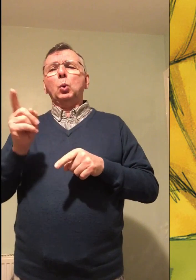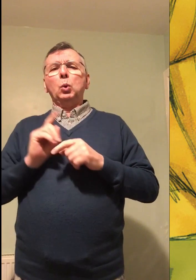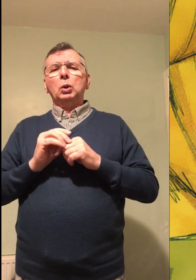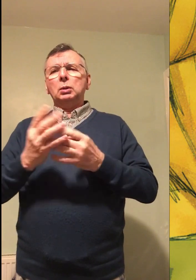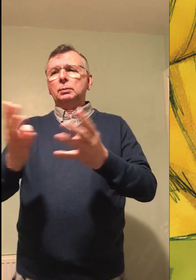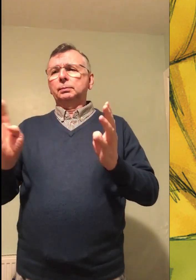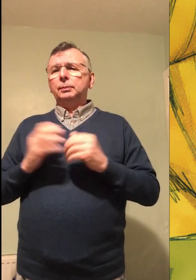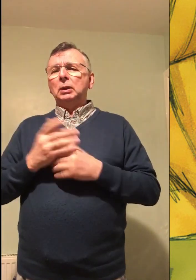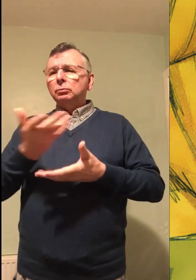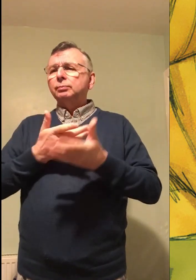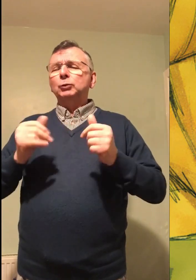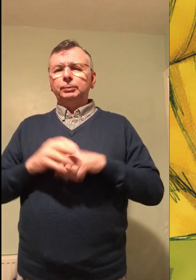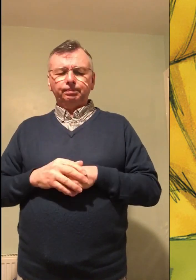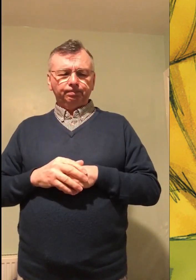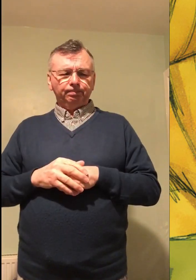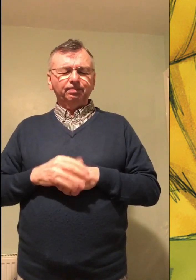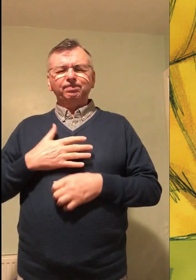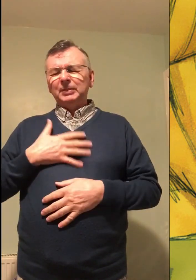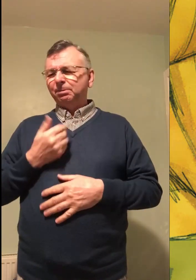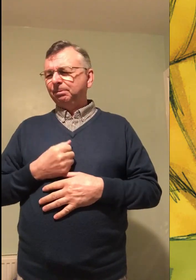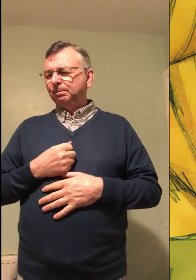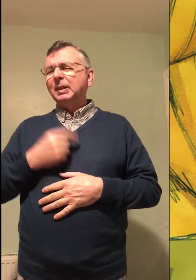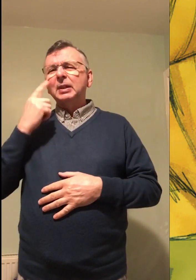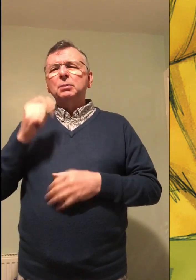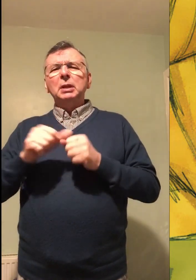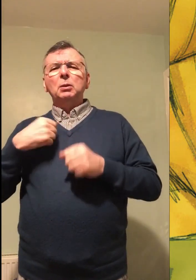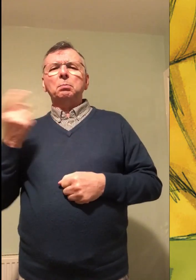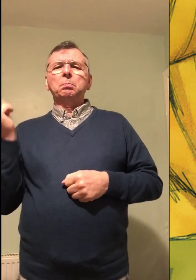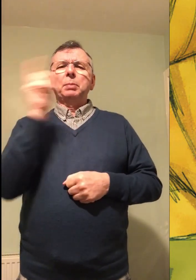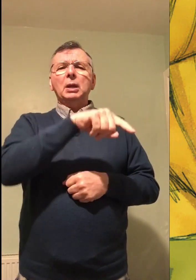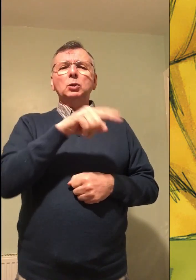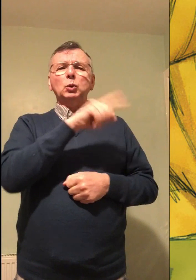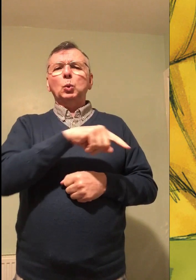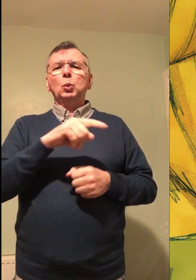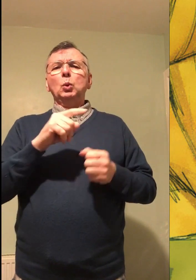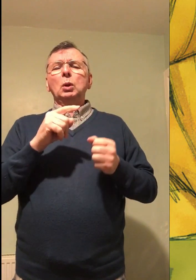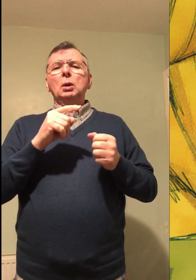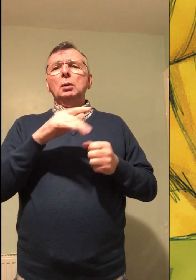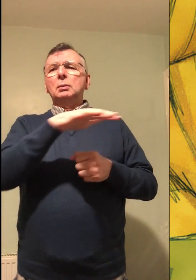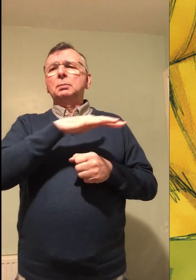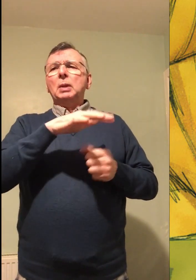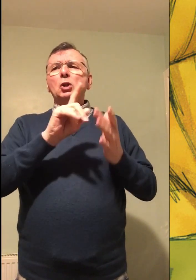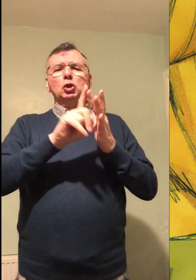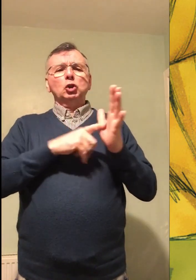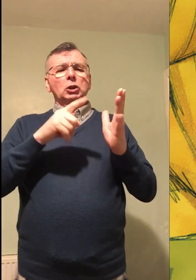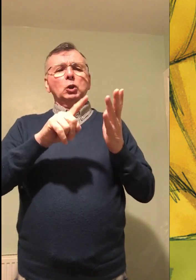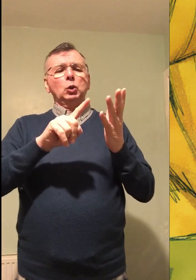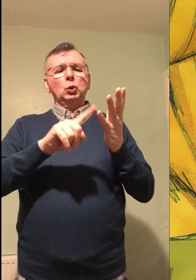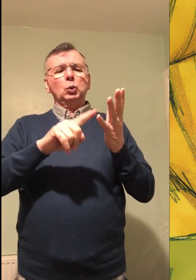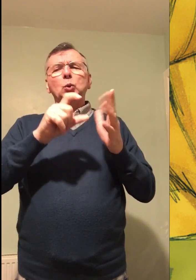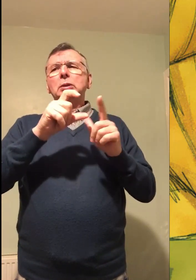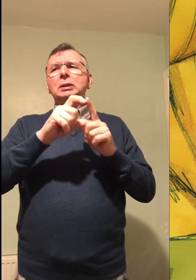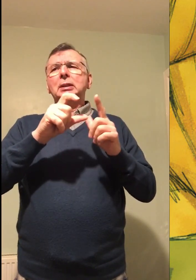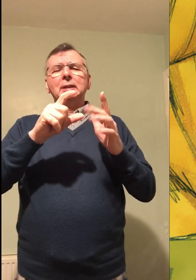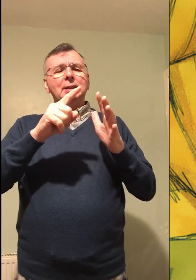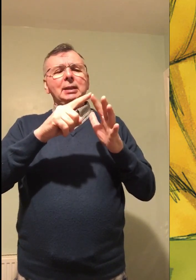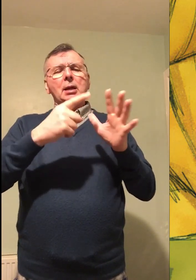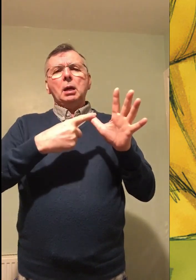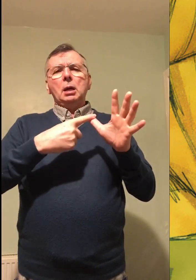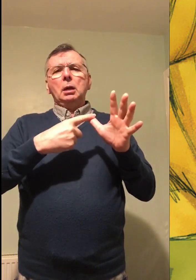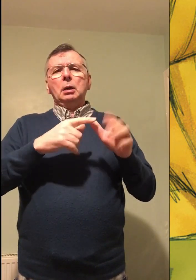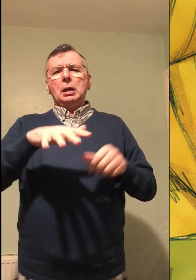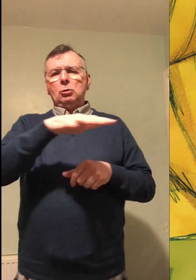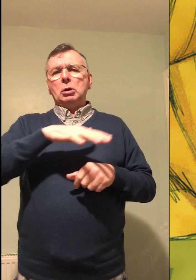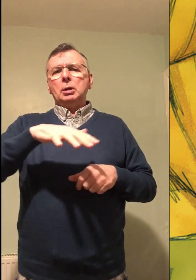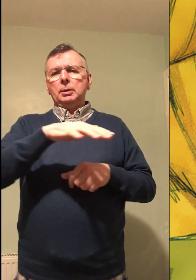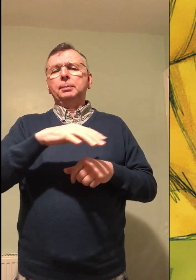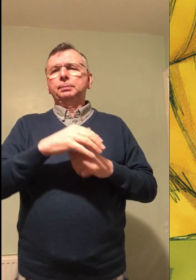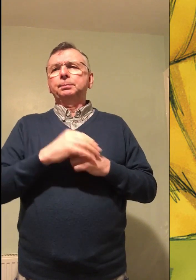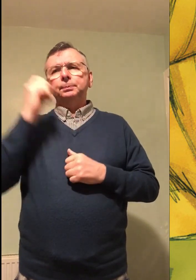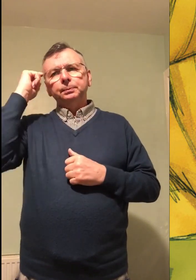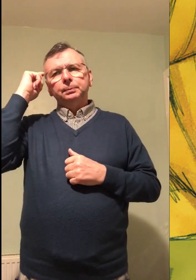her sister and Lazarus. So when he heard that Lazarus was ill, he stayed where he was two